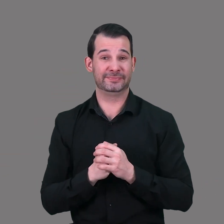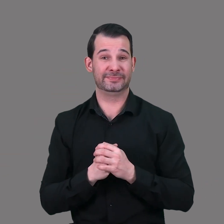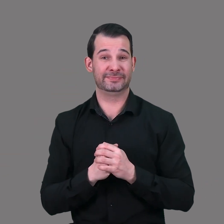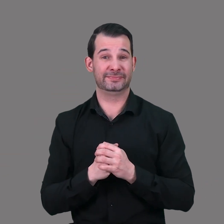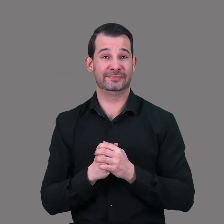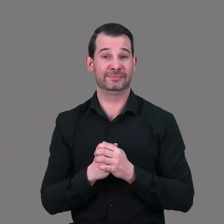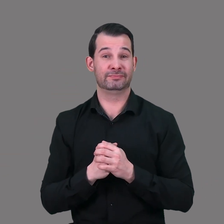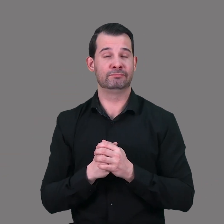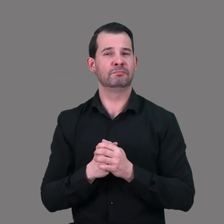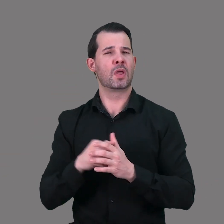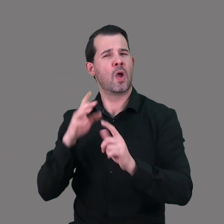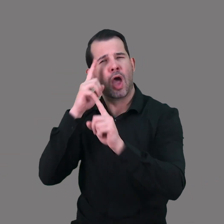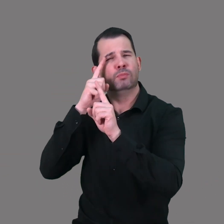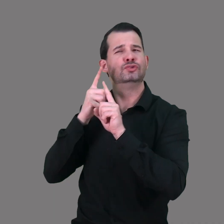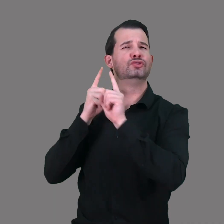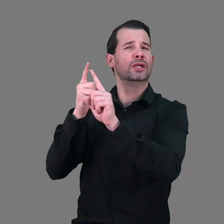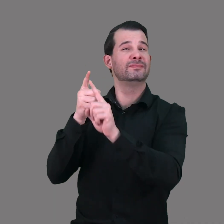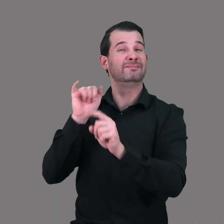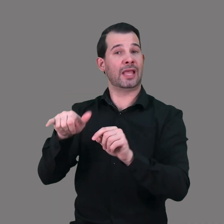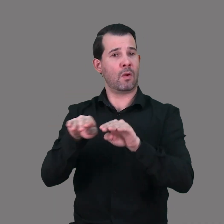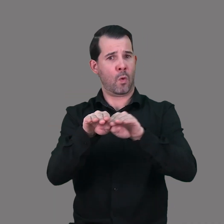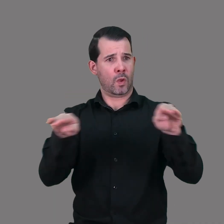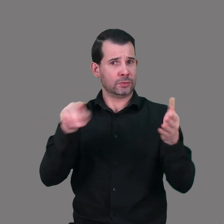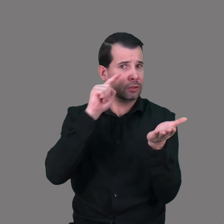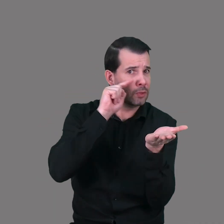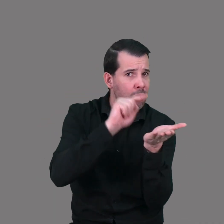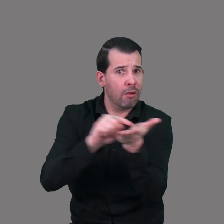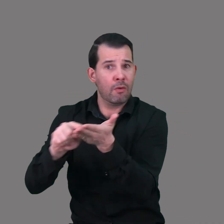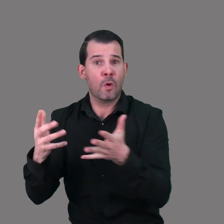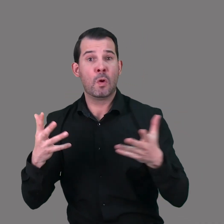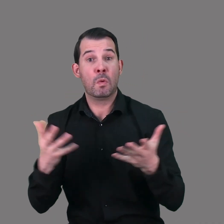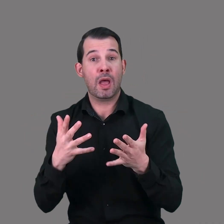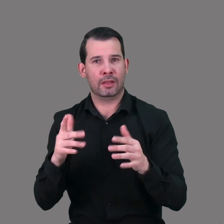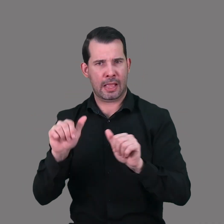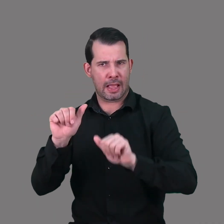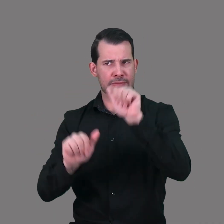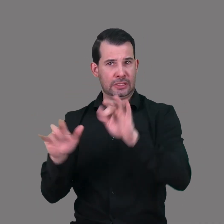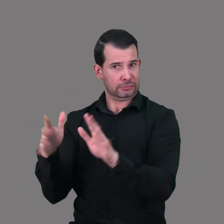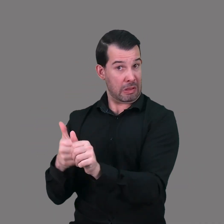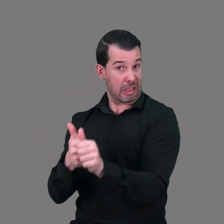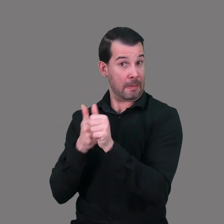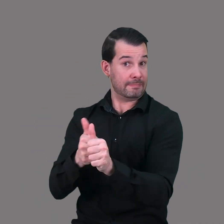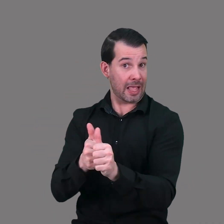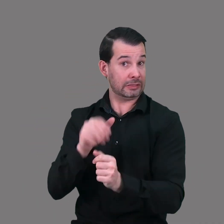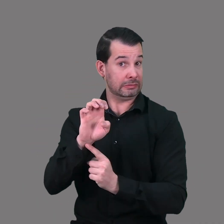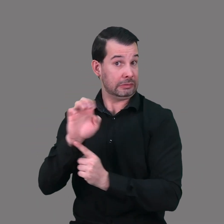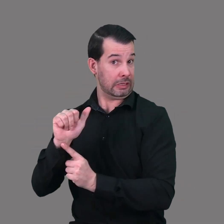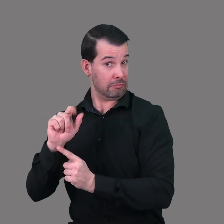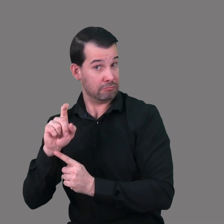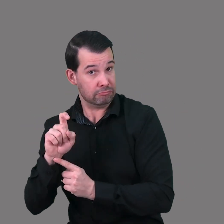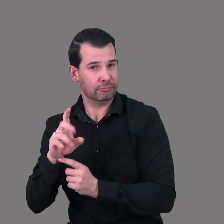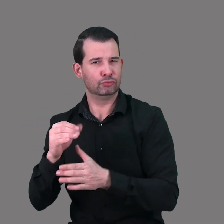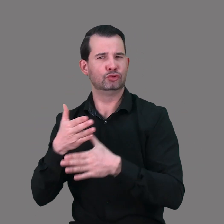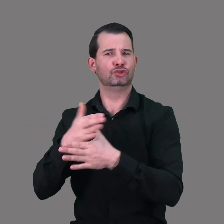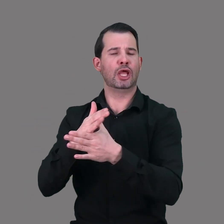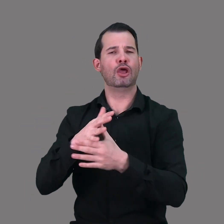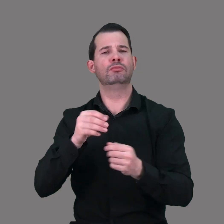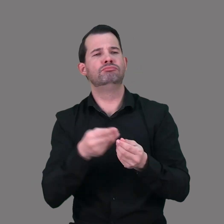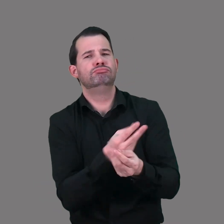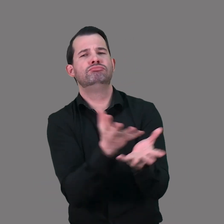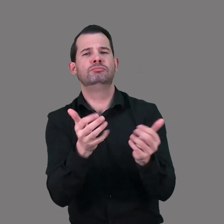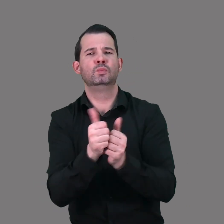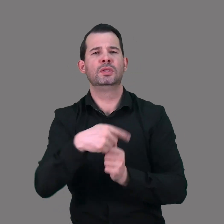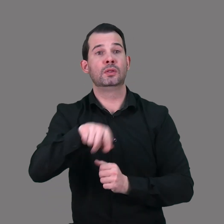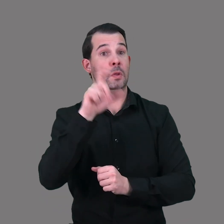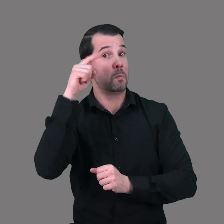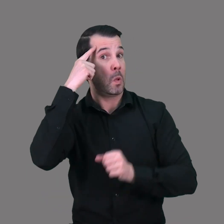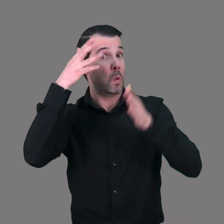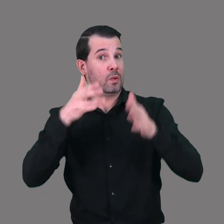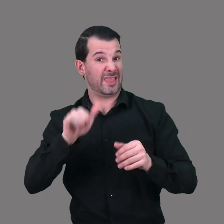The objectives of this horizontal audit are to assess compliance with the EEA and share, with employers in that